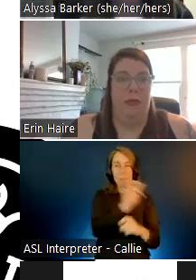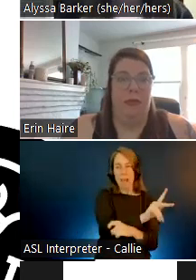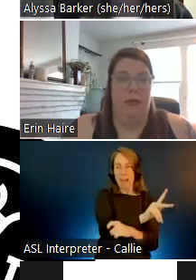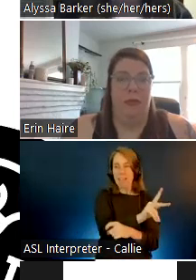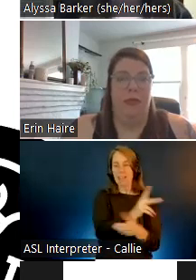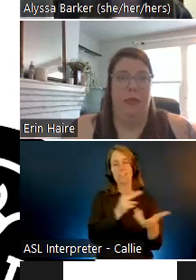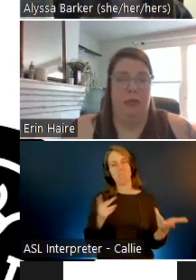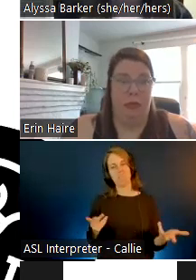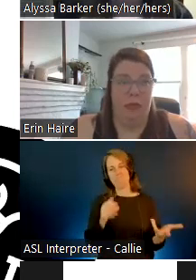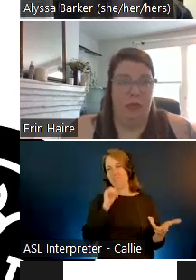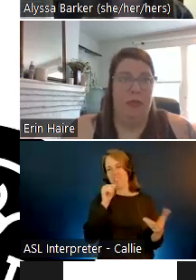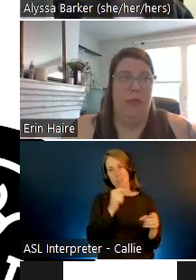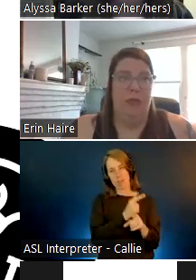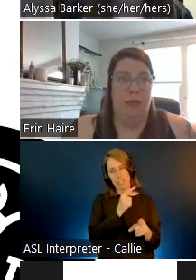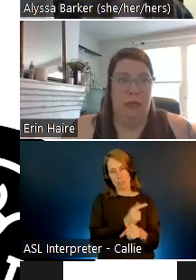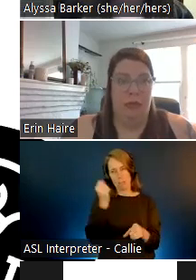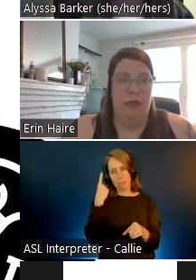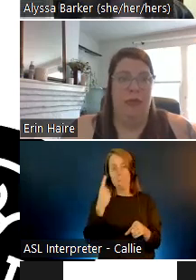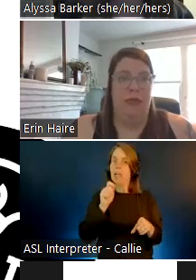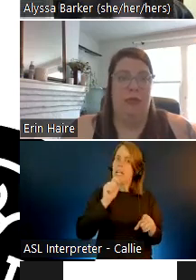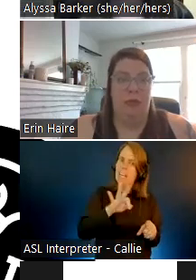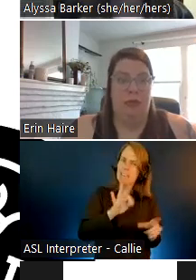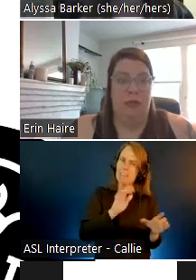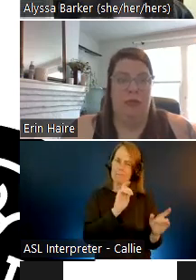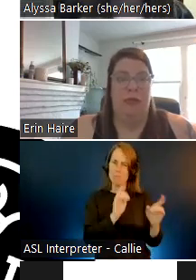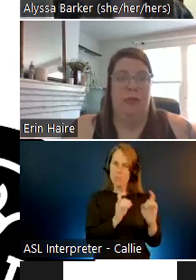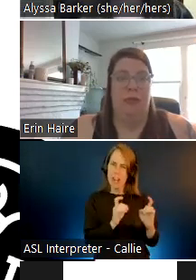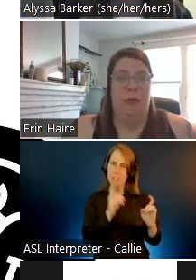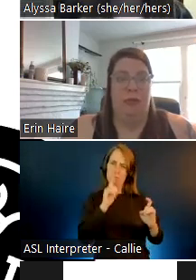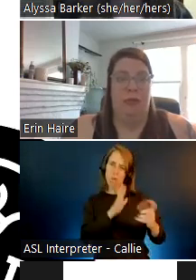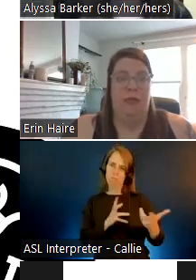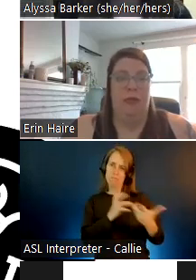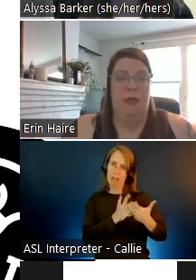reasonable to put that back into that original condition and the landlord can't require it